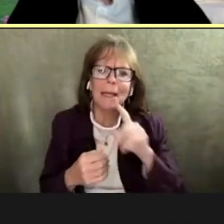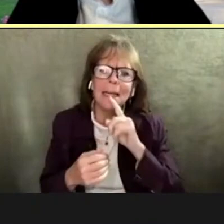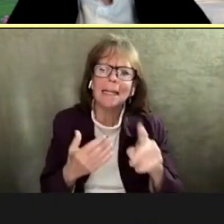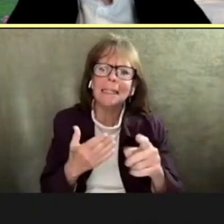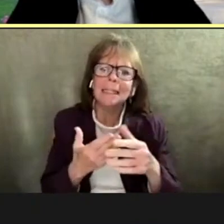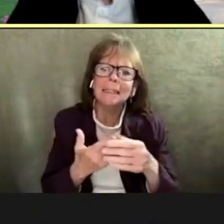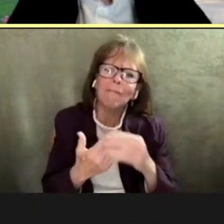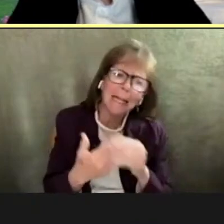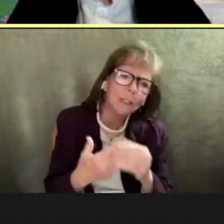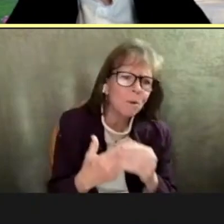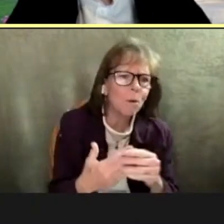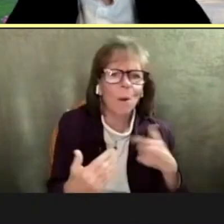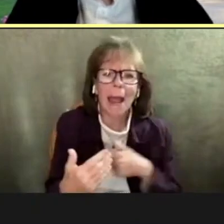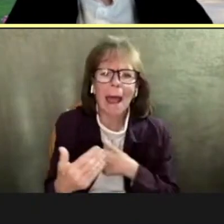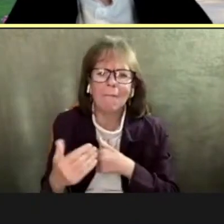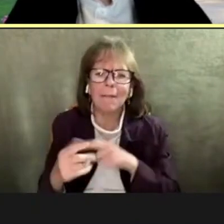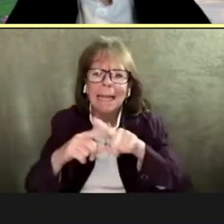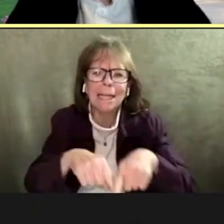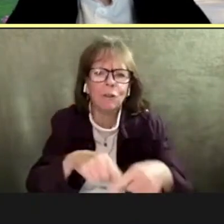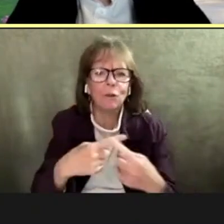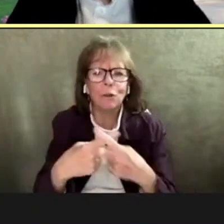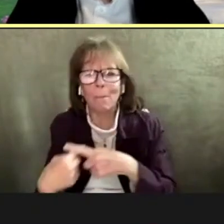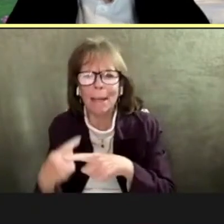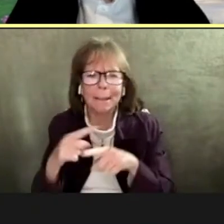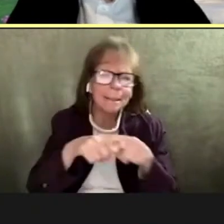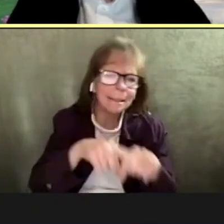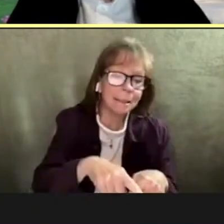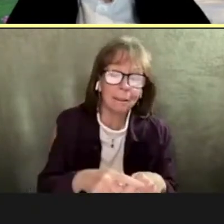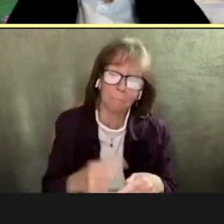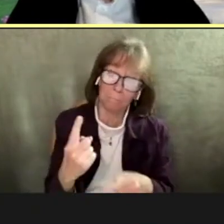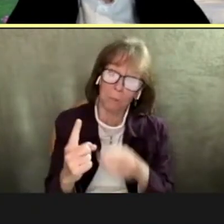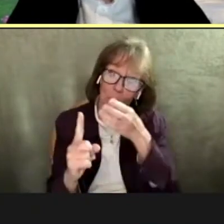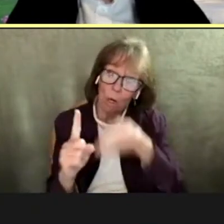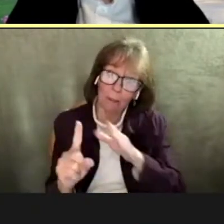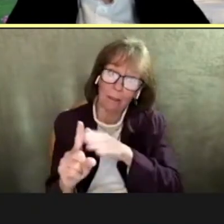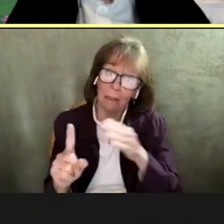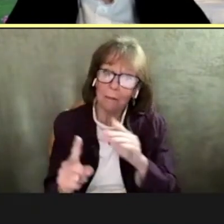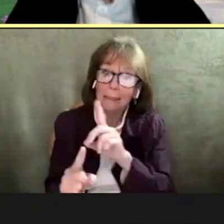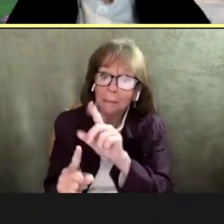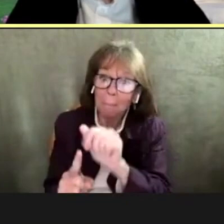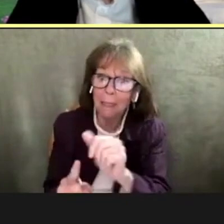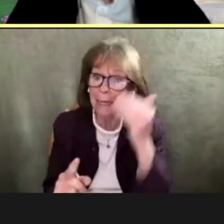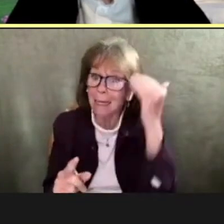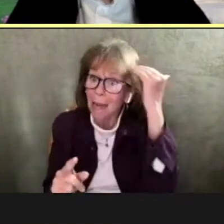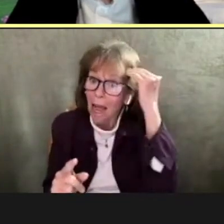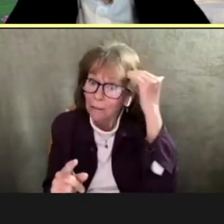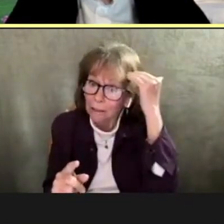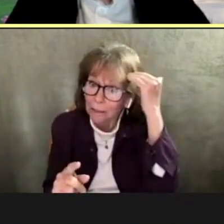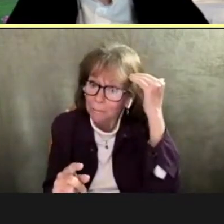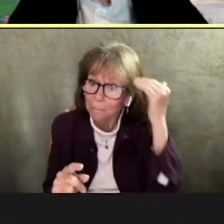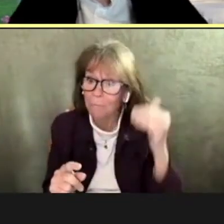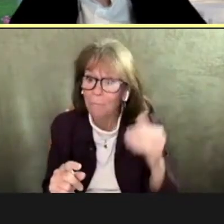And recognizes that one's disability knowledge doesn't correlate with one's academic rank.